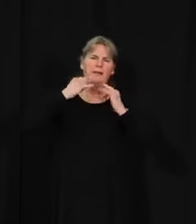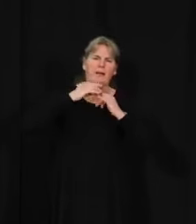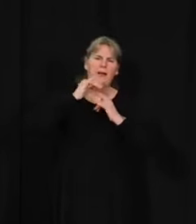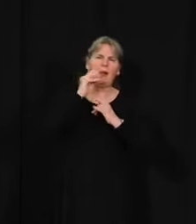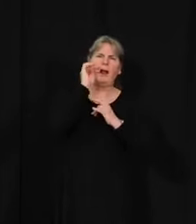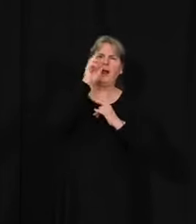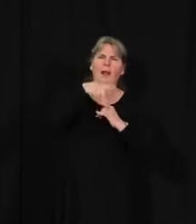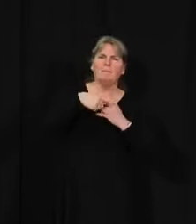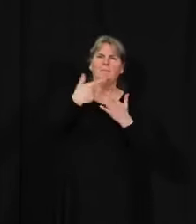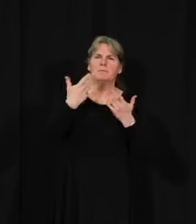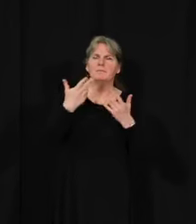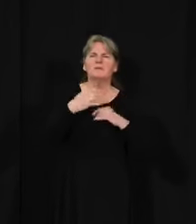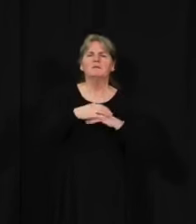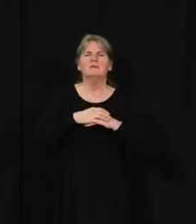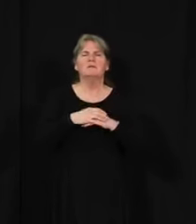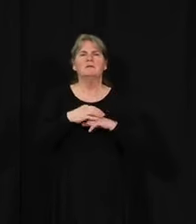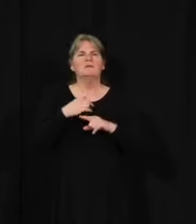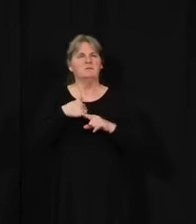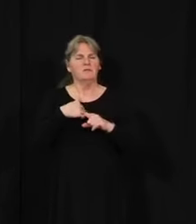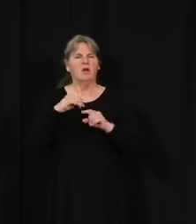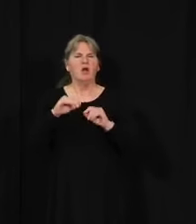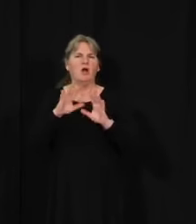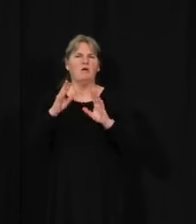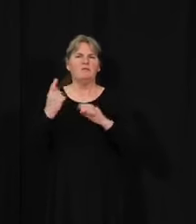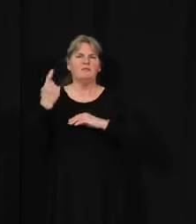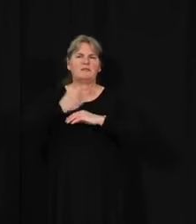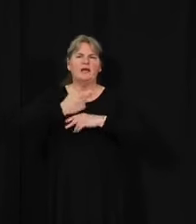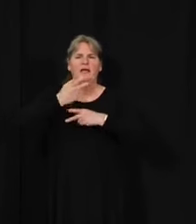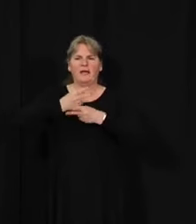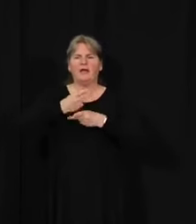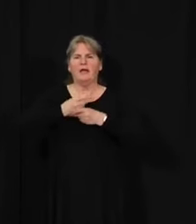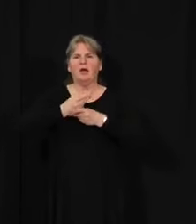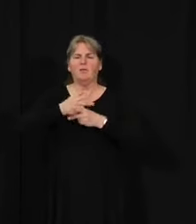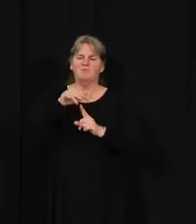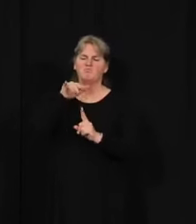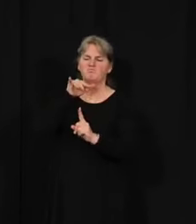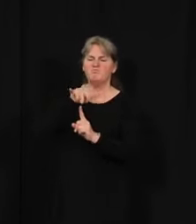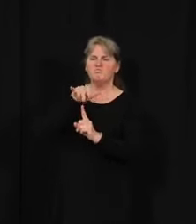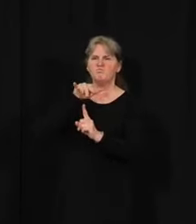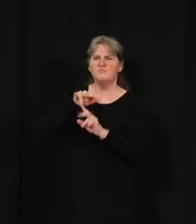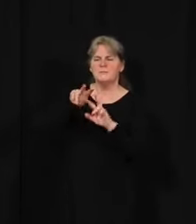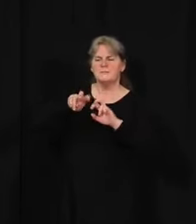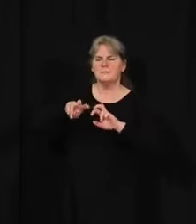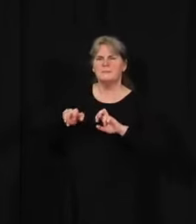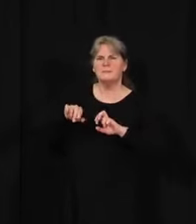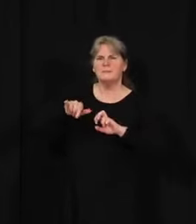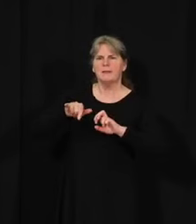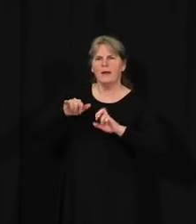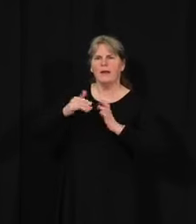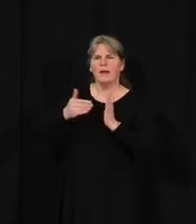And I am saying that obviously, daycares are part of what we are examining as part of the